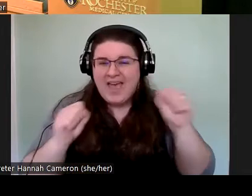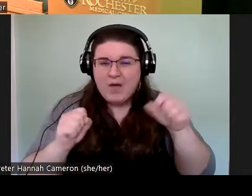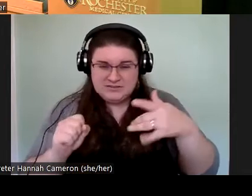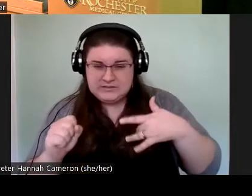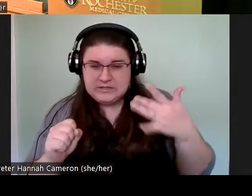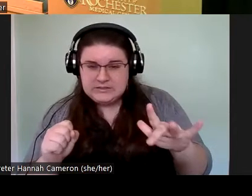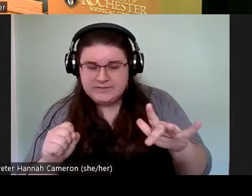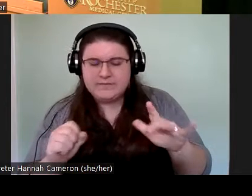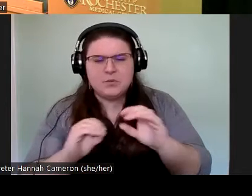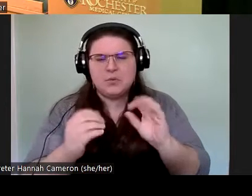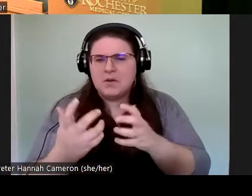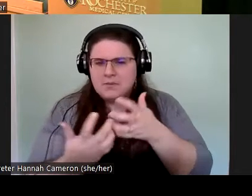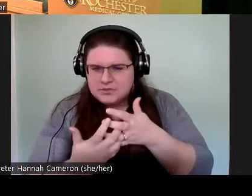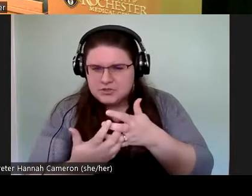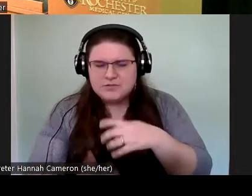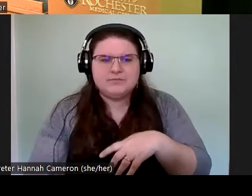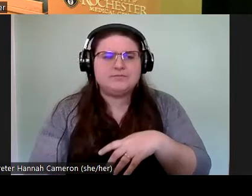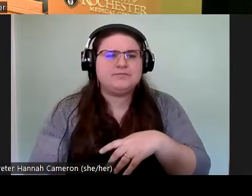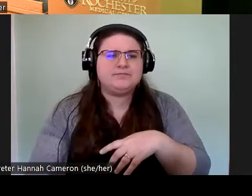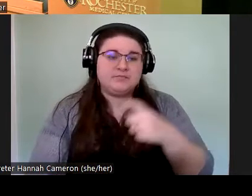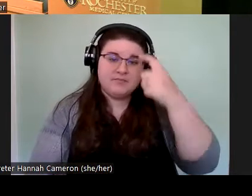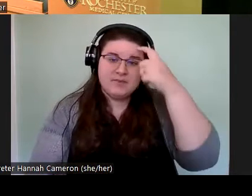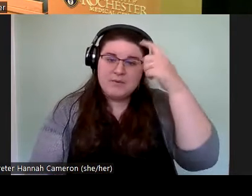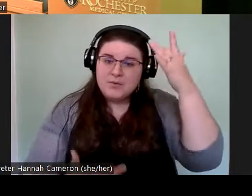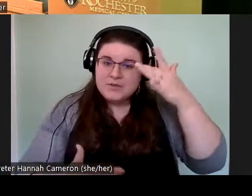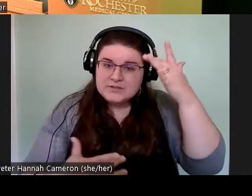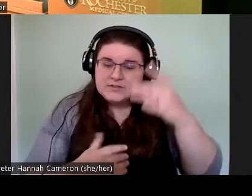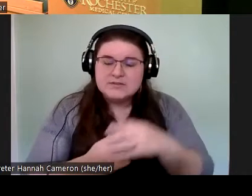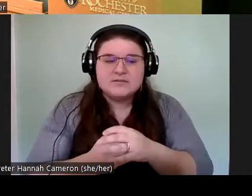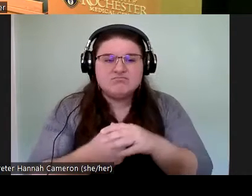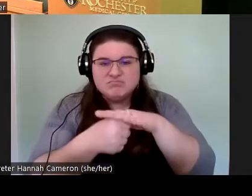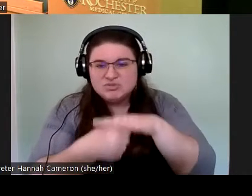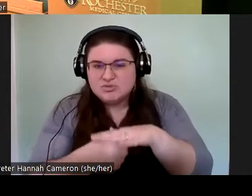we know that mental illnesses and stress can make it hard um and actually you know make people feel